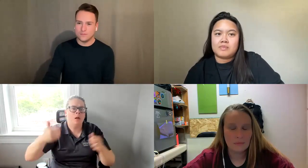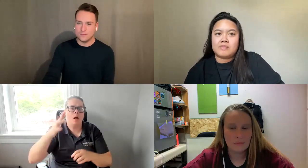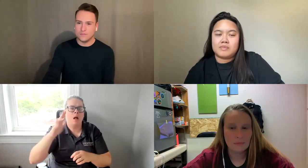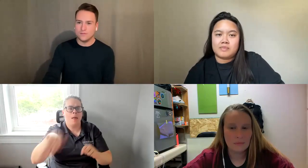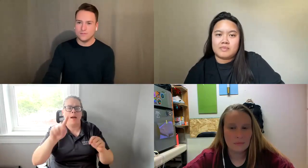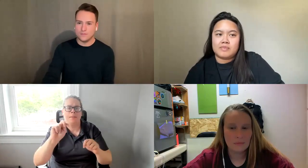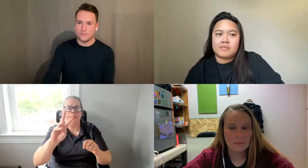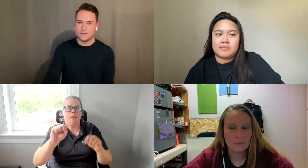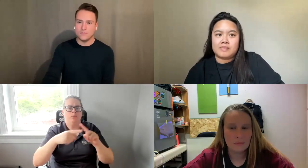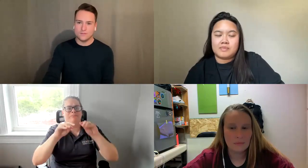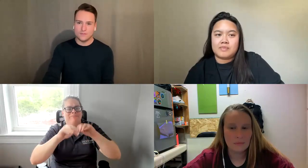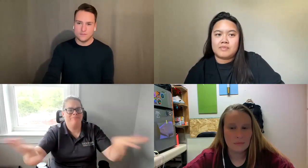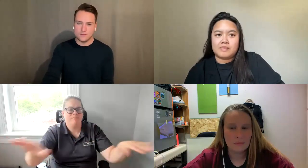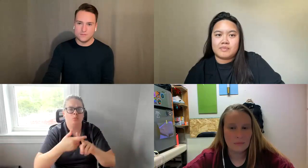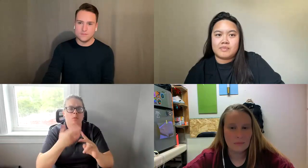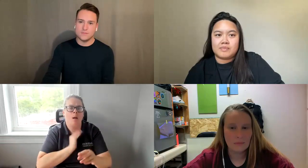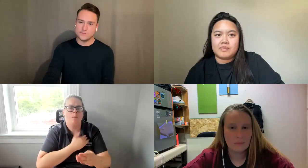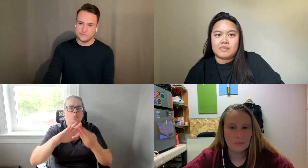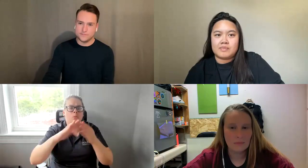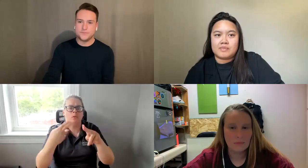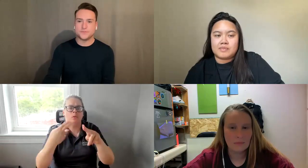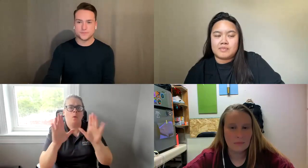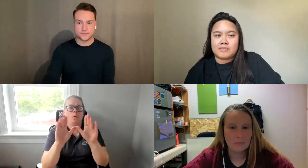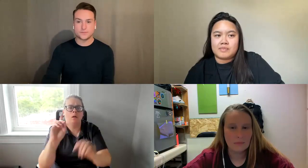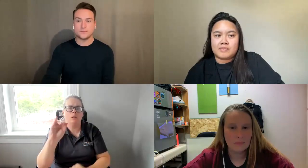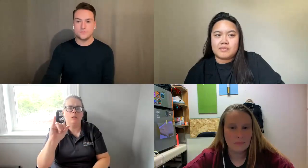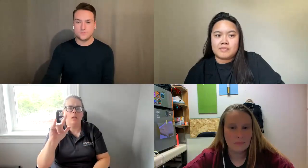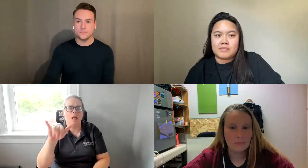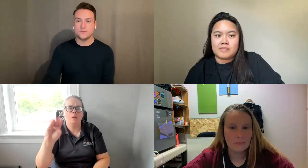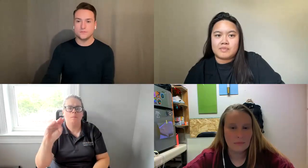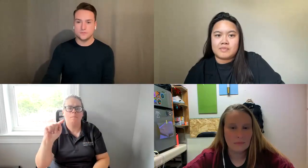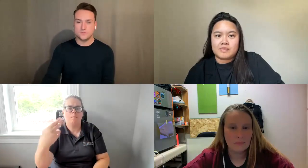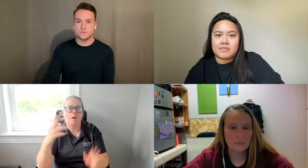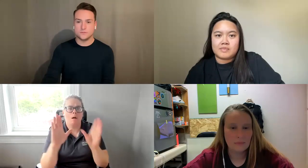runs a particular news announcement that goes out through YouTube.